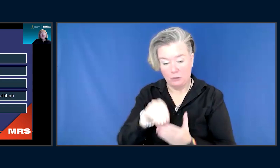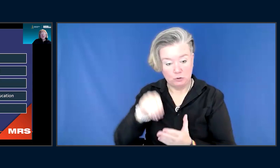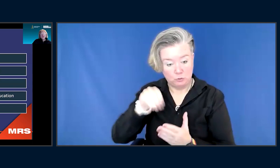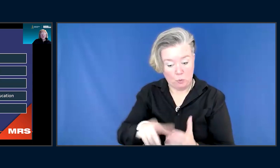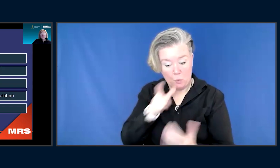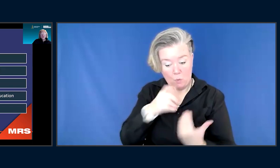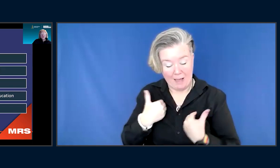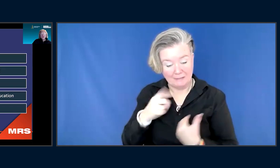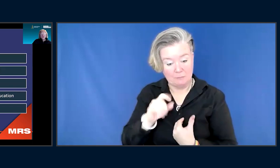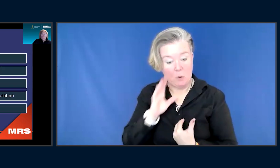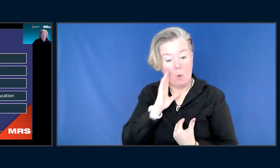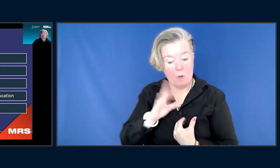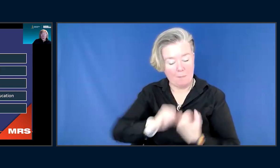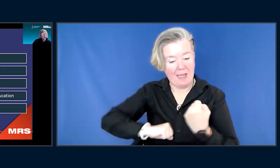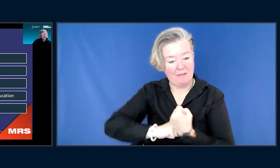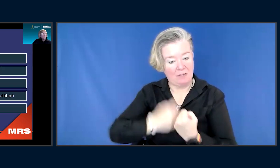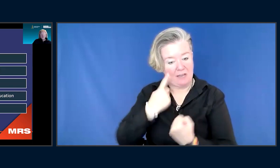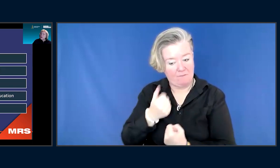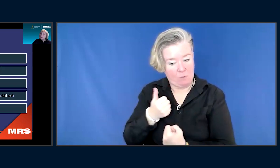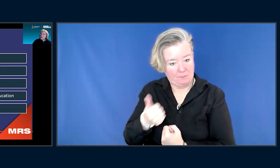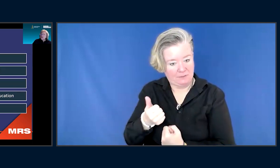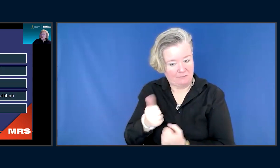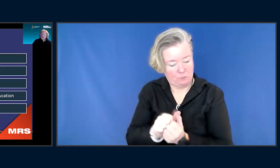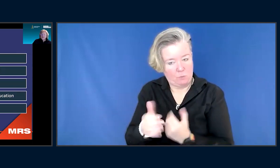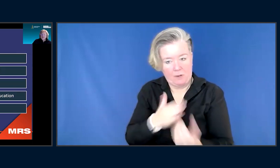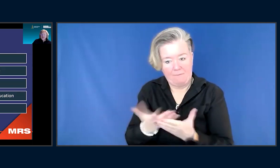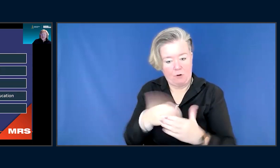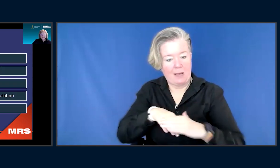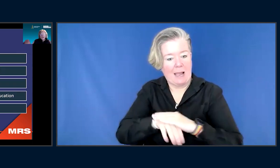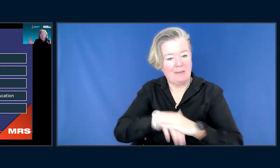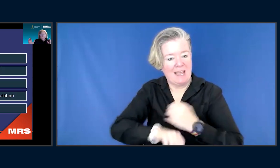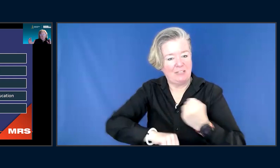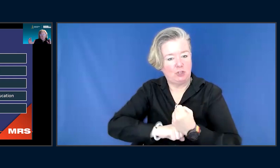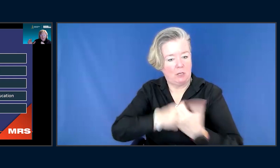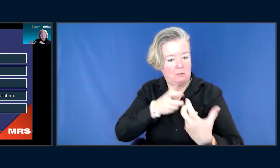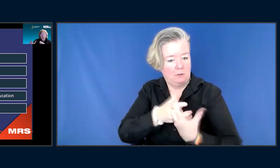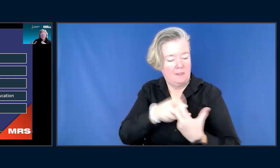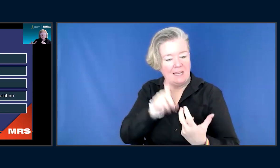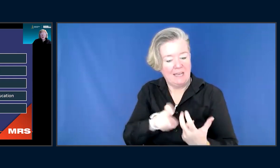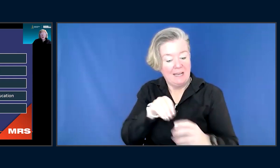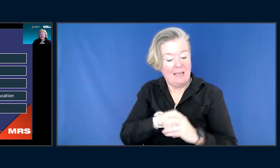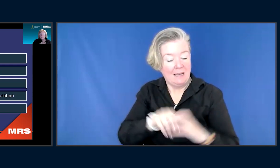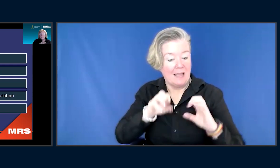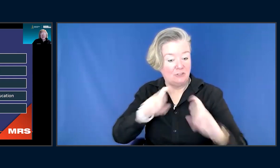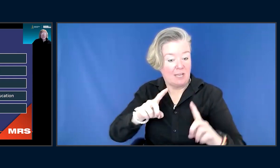the student with a disability will be advocating for whatever accommodations they need in both